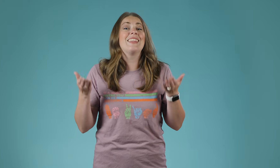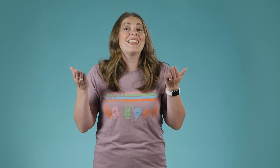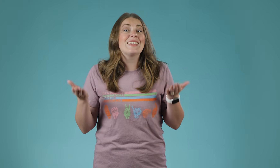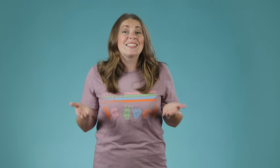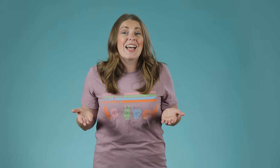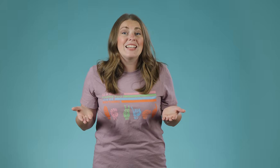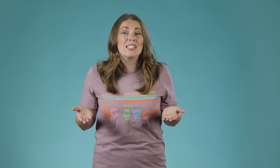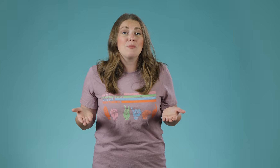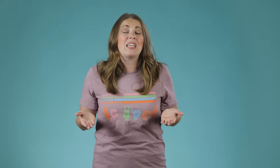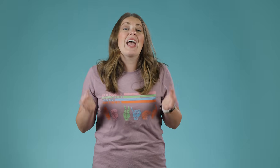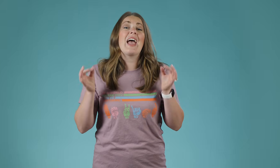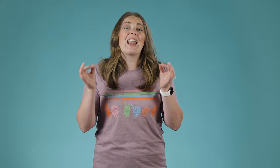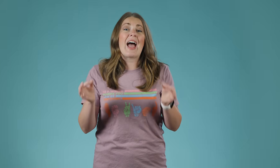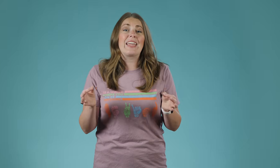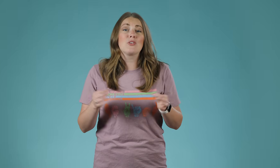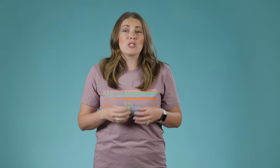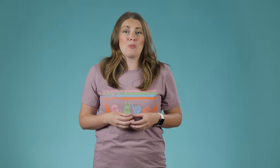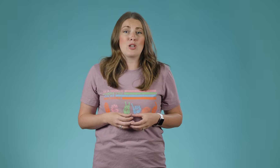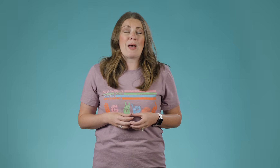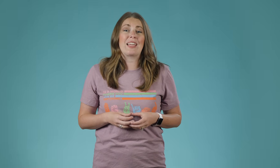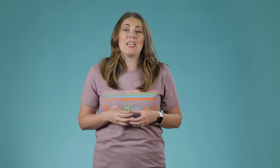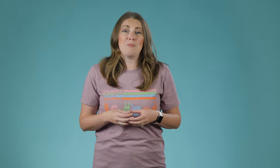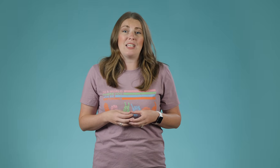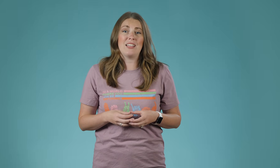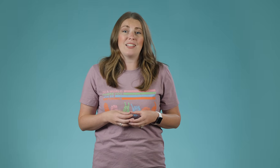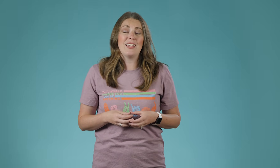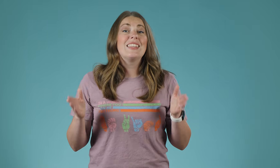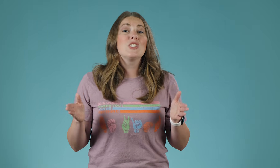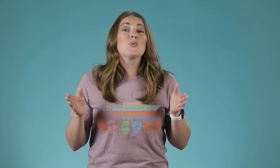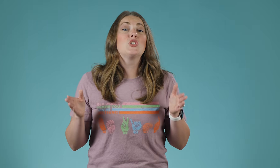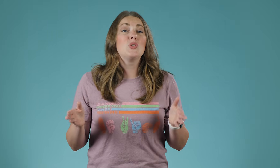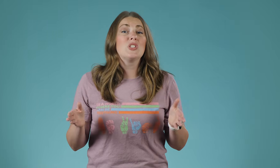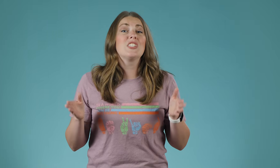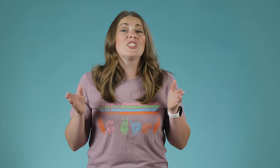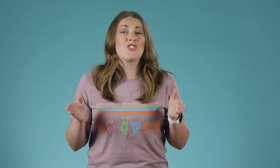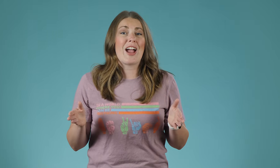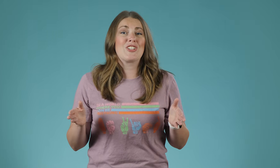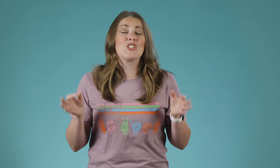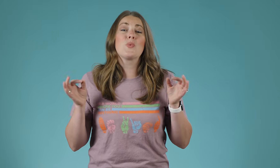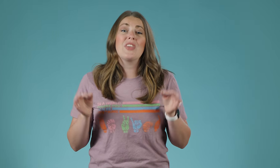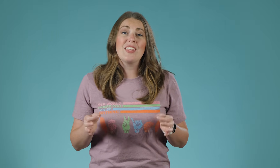they can sign it to me and I can respond back immediately. This reduces distractions within